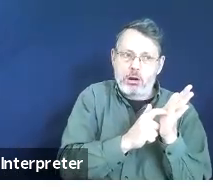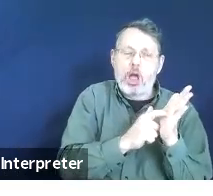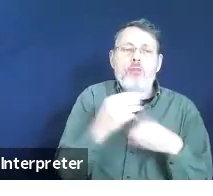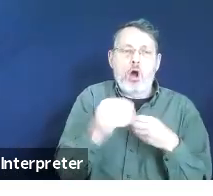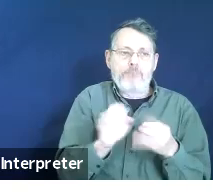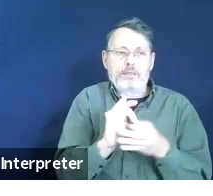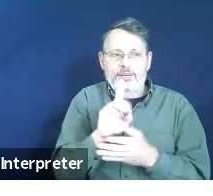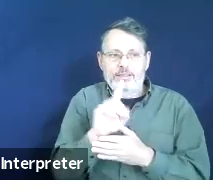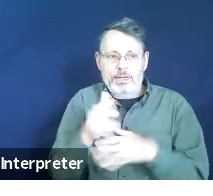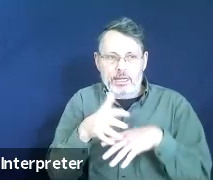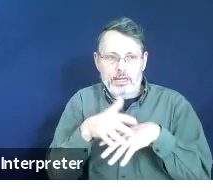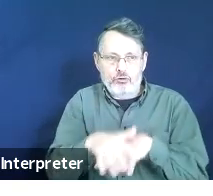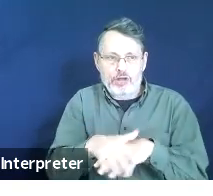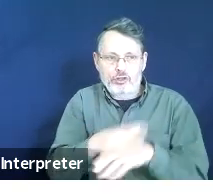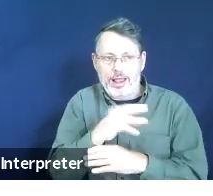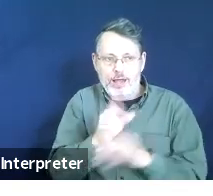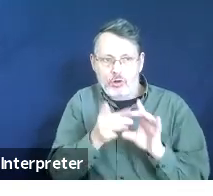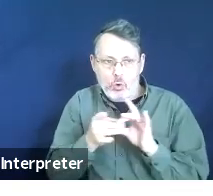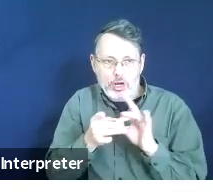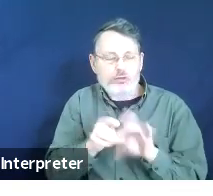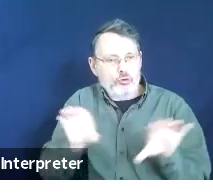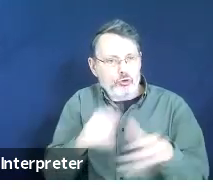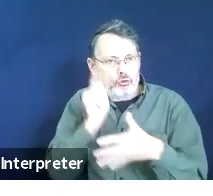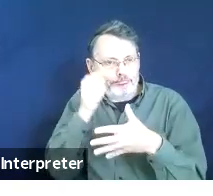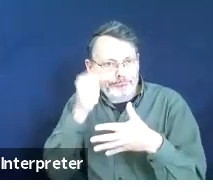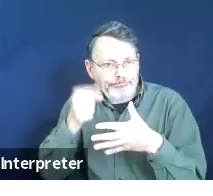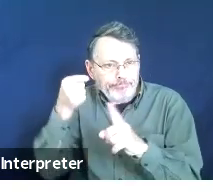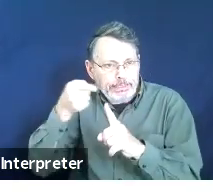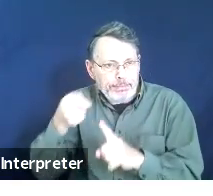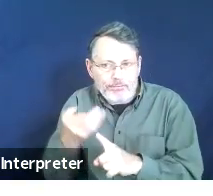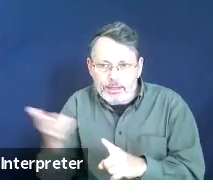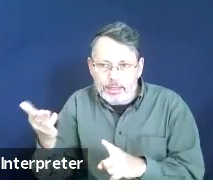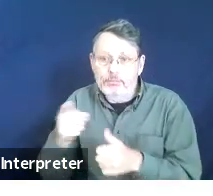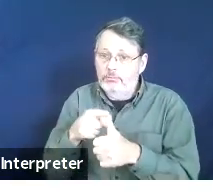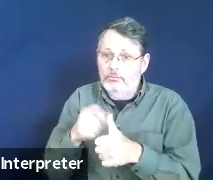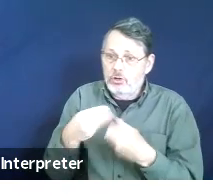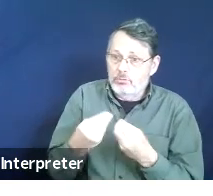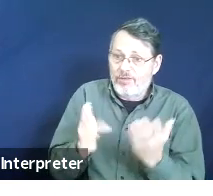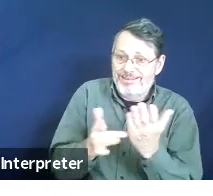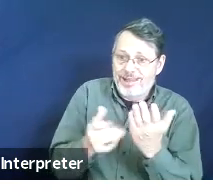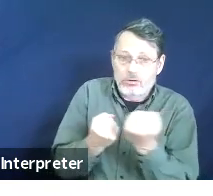integration coordination to do a few specific things. One is provide technical assistance and